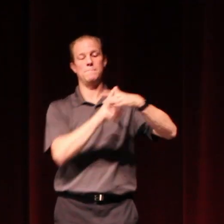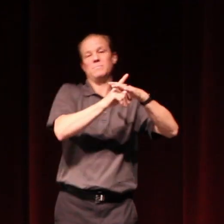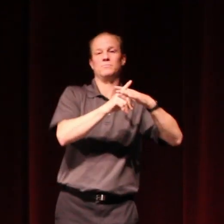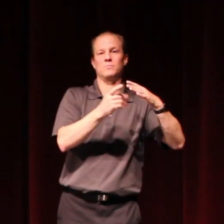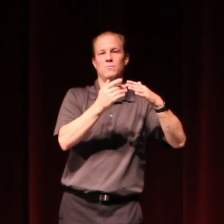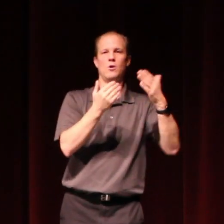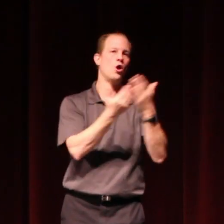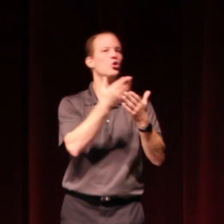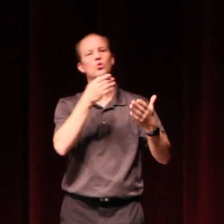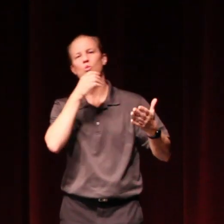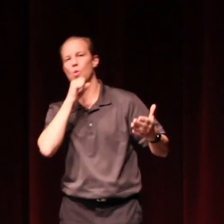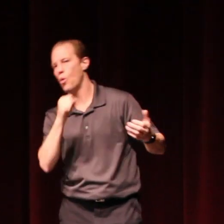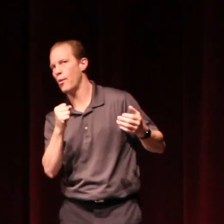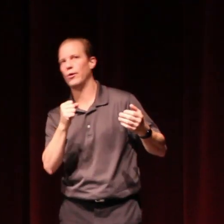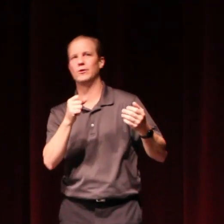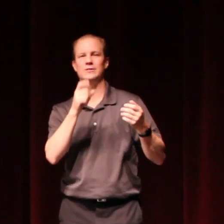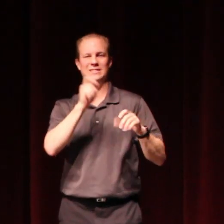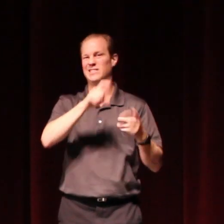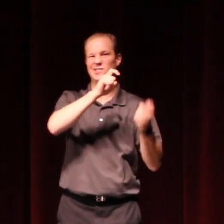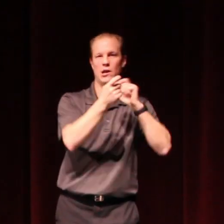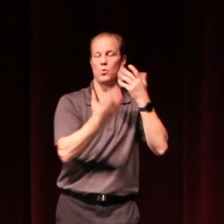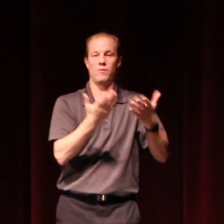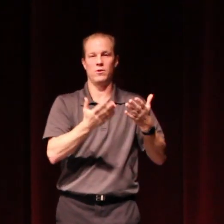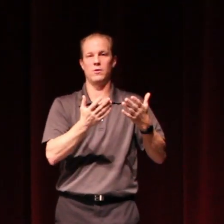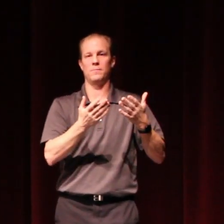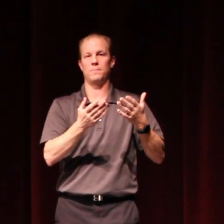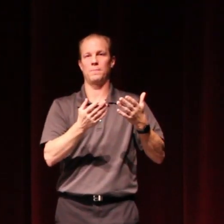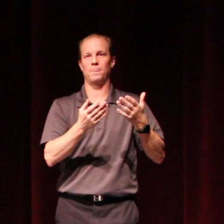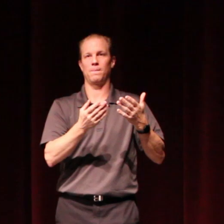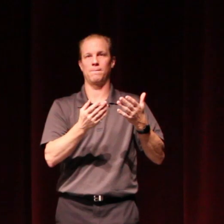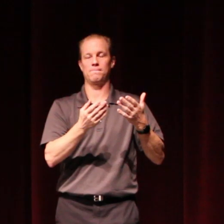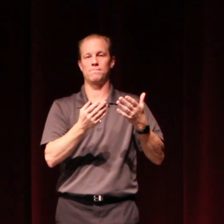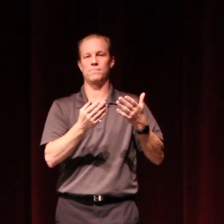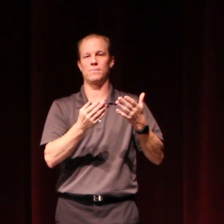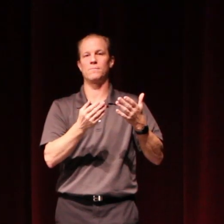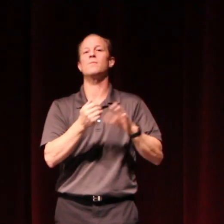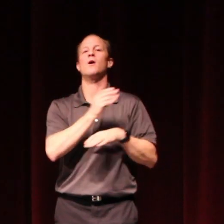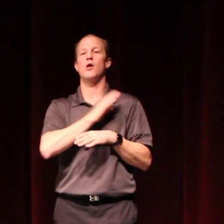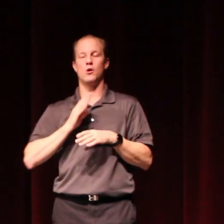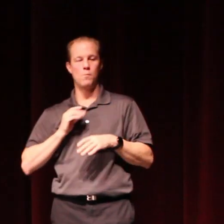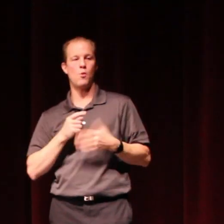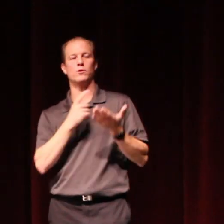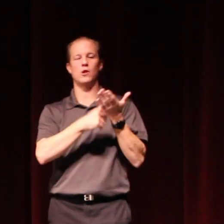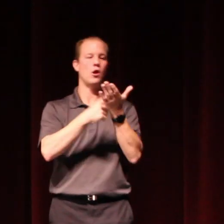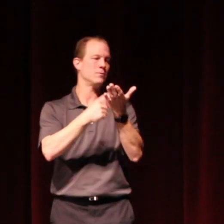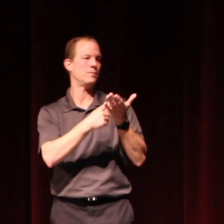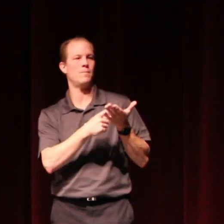be revamped. The board comes to the process of talking about it, coming up with a new answer,